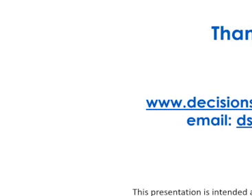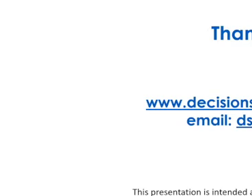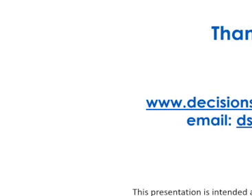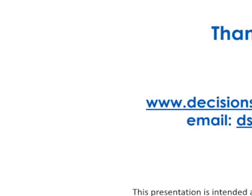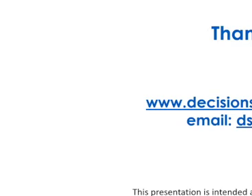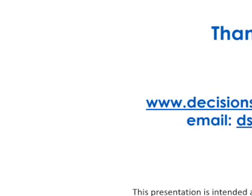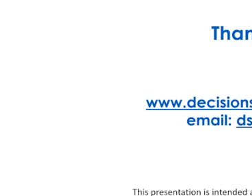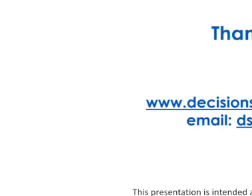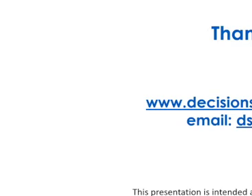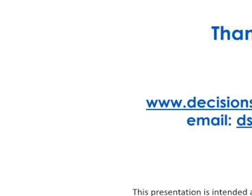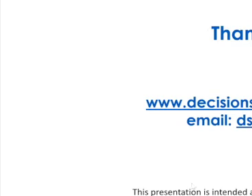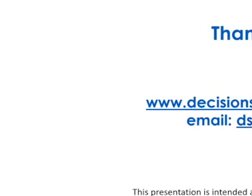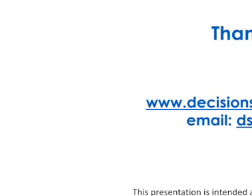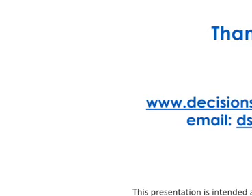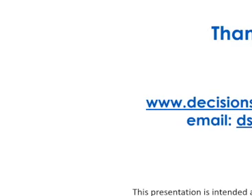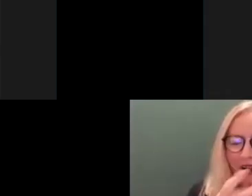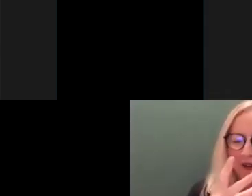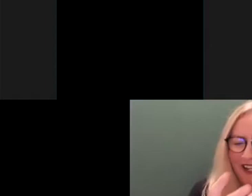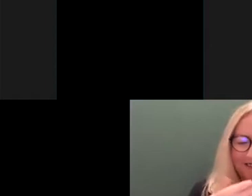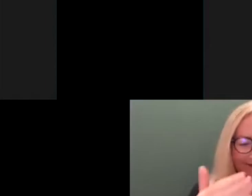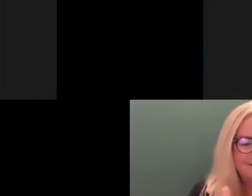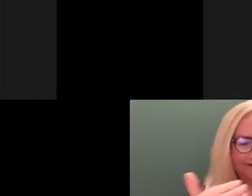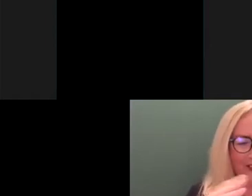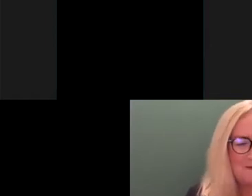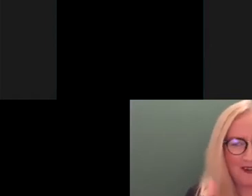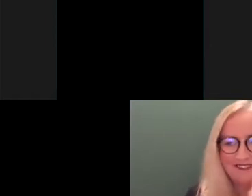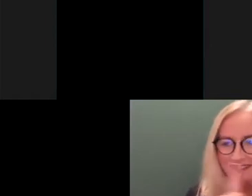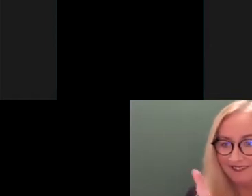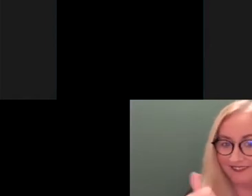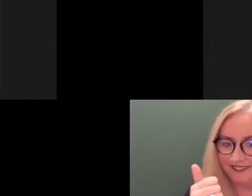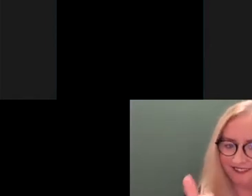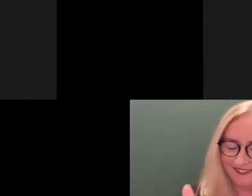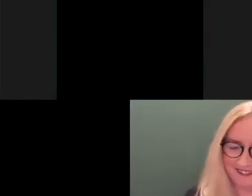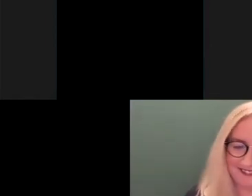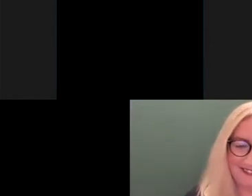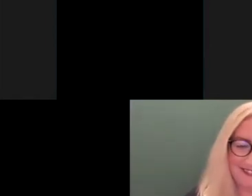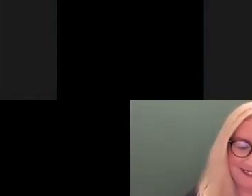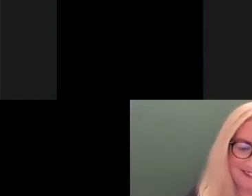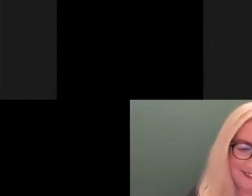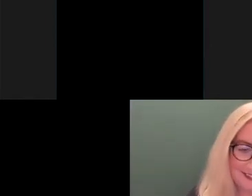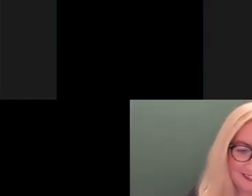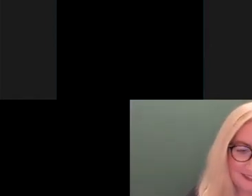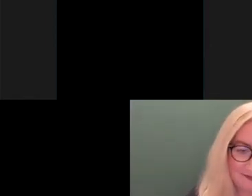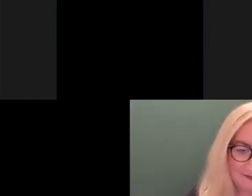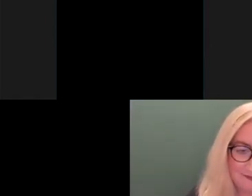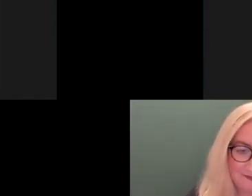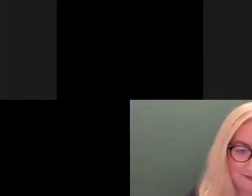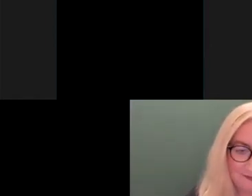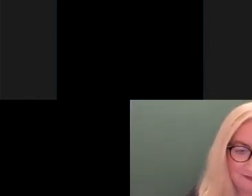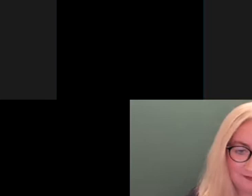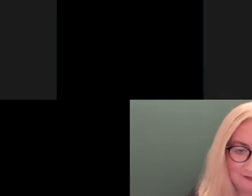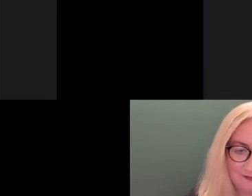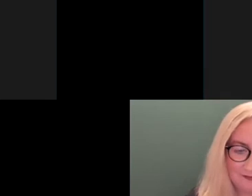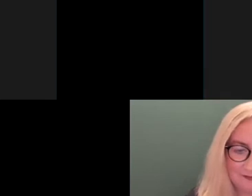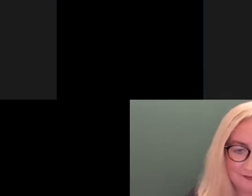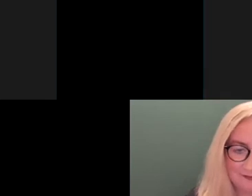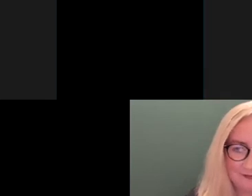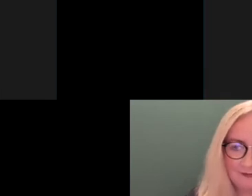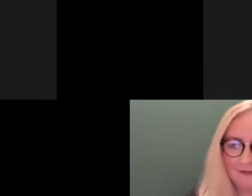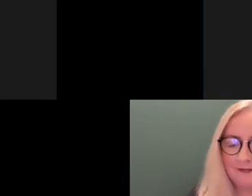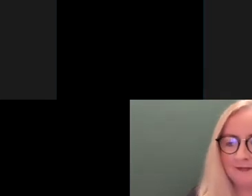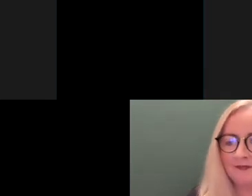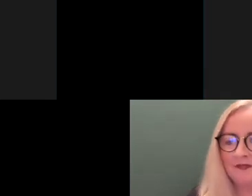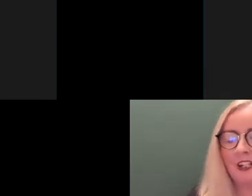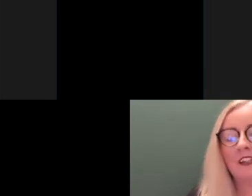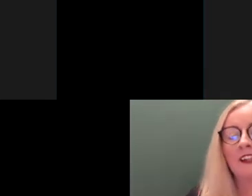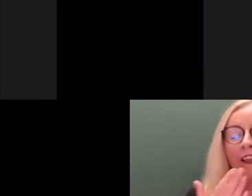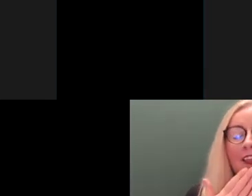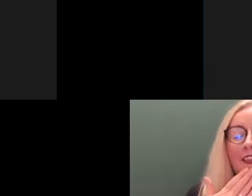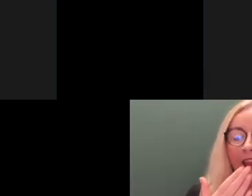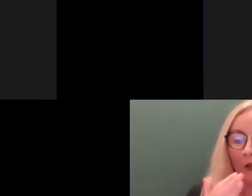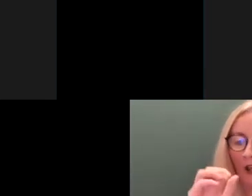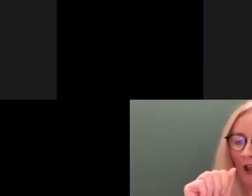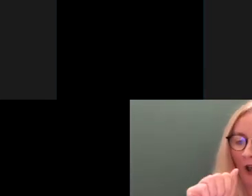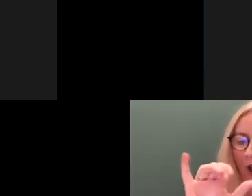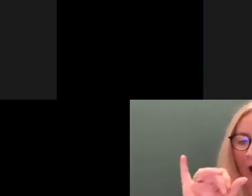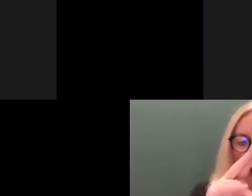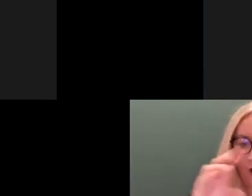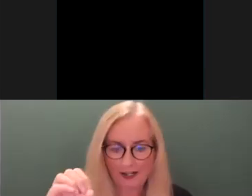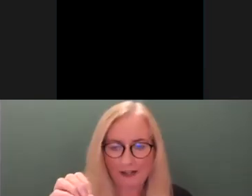be seeing more of you later I believe, thank you. >>: Thank you very much Áine and it is clear that